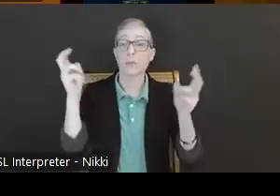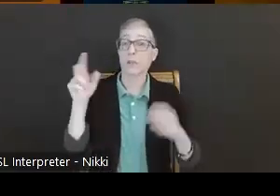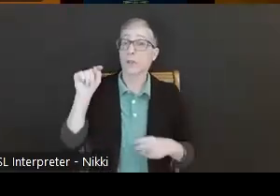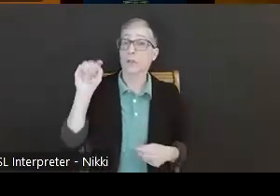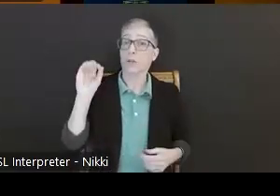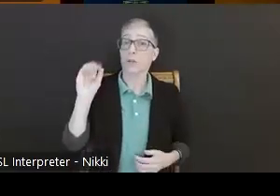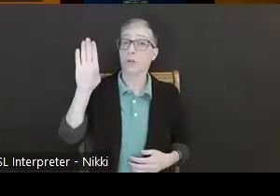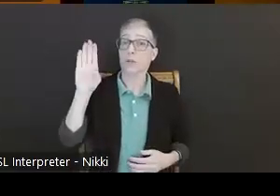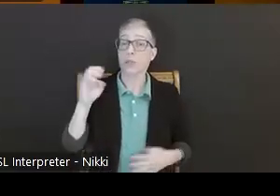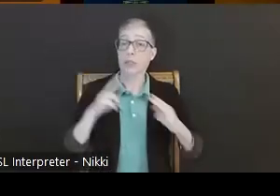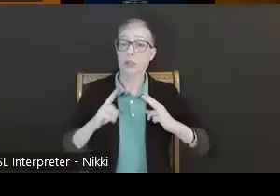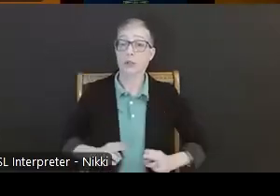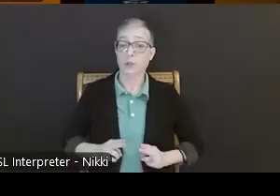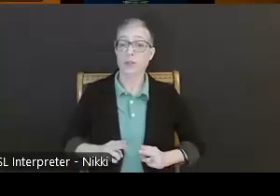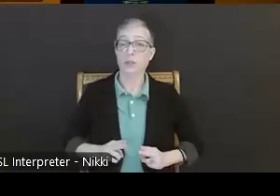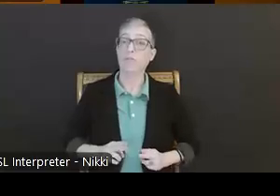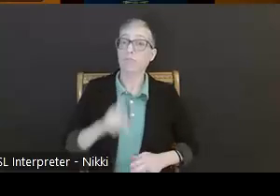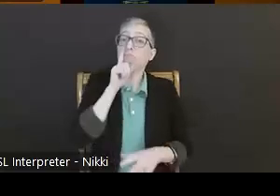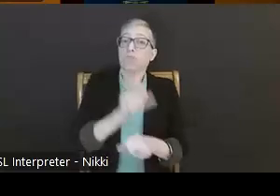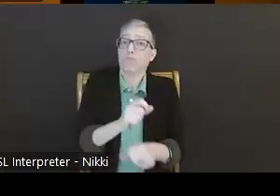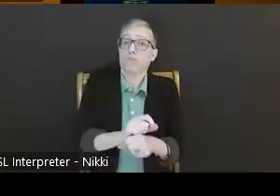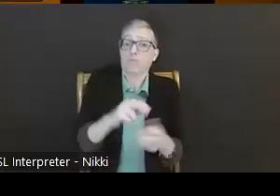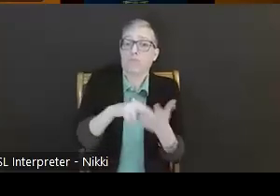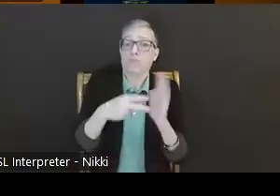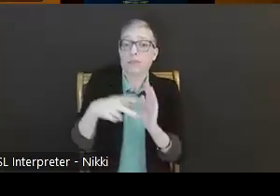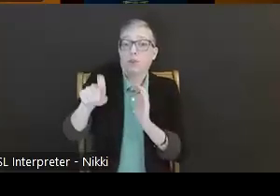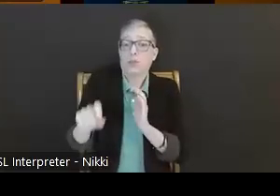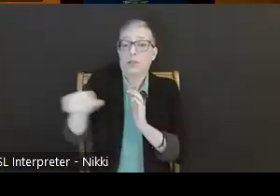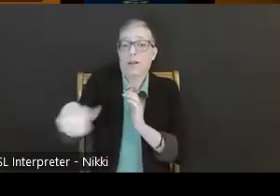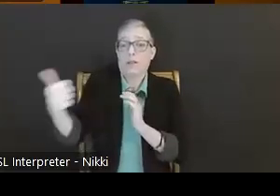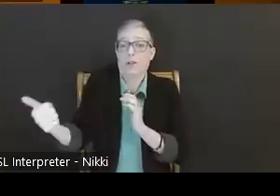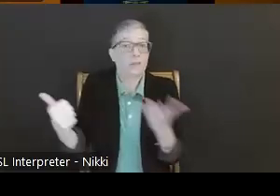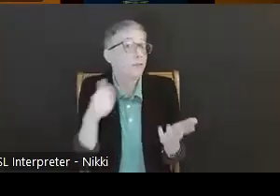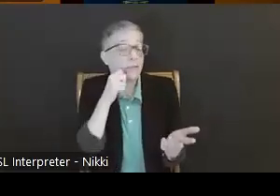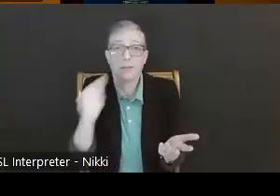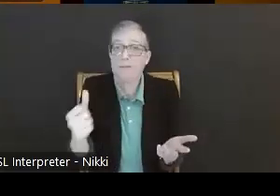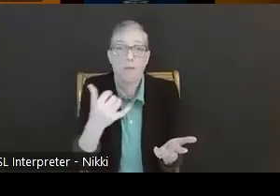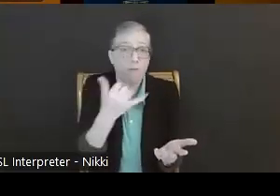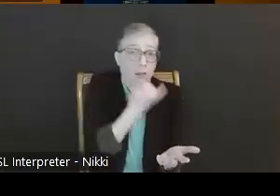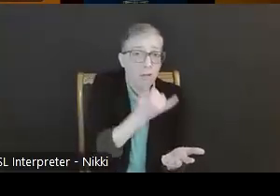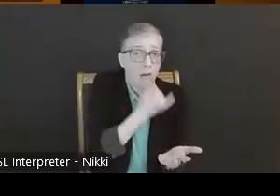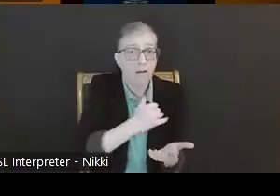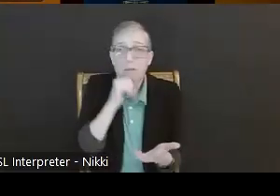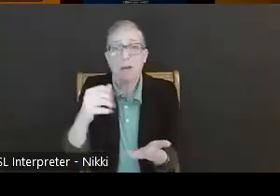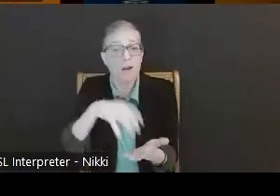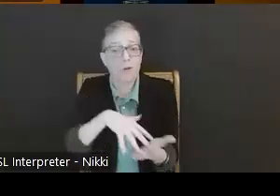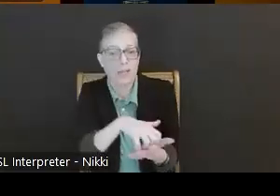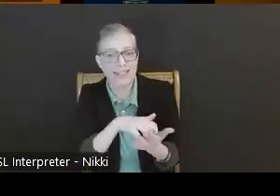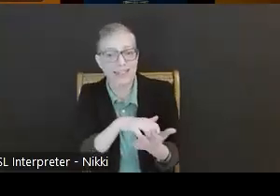no flaw or weakness um and Sue Johnson she's done some work in Emotion Focus therapy the reason why